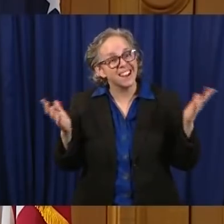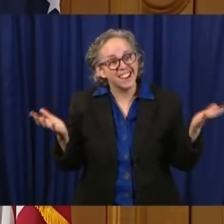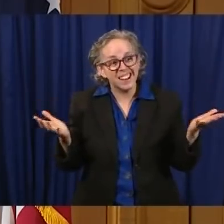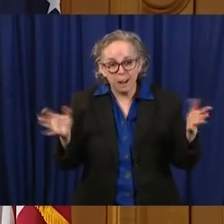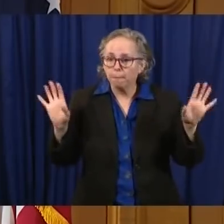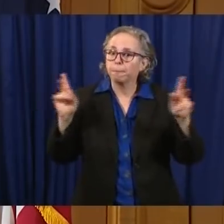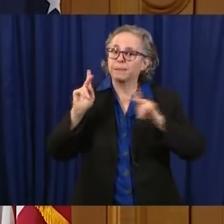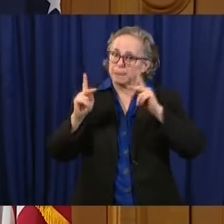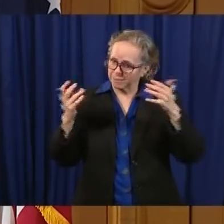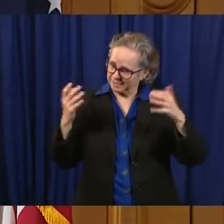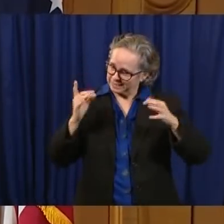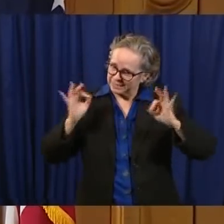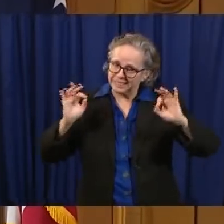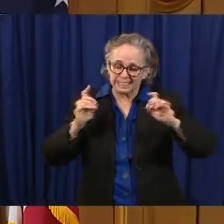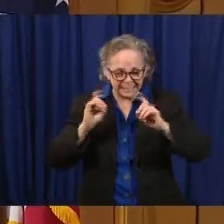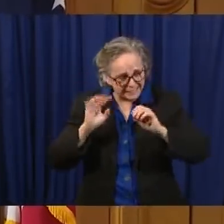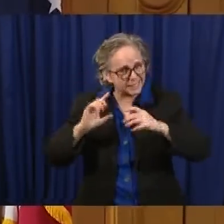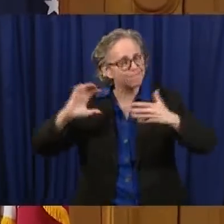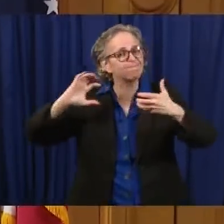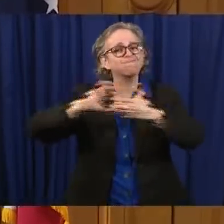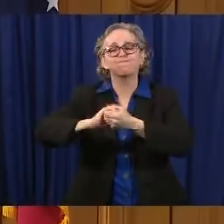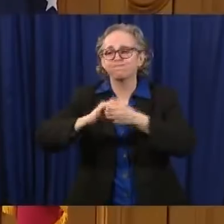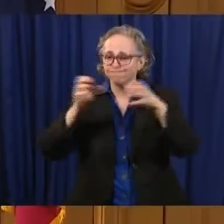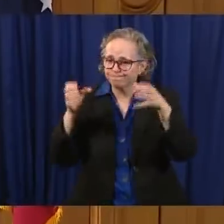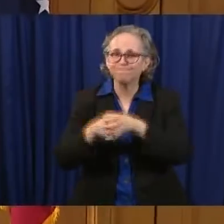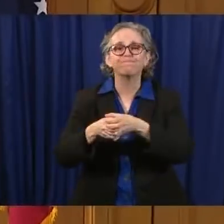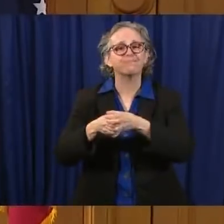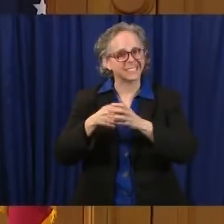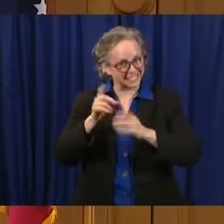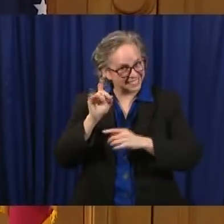WEEKEND AND AN UNUSUAL TIME, BUT I THINK FAMILIES REALLY